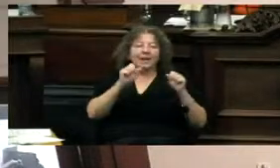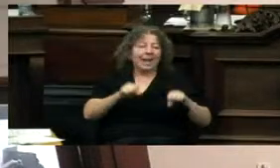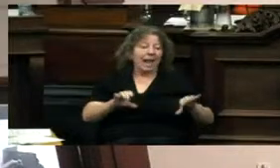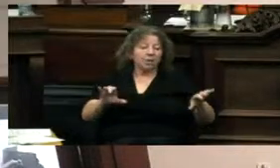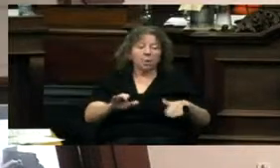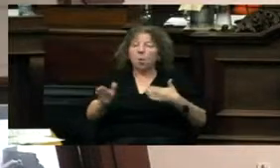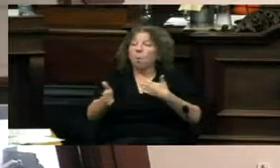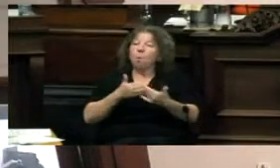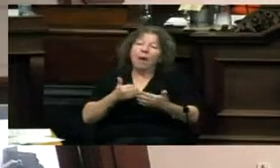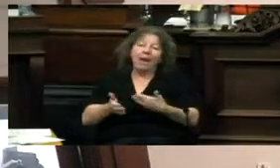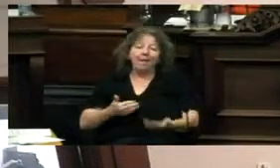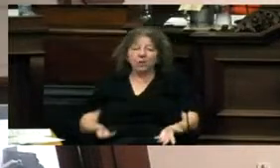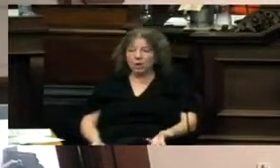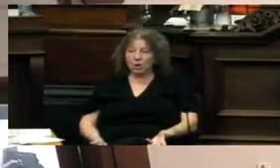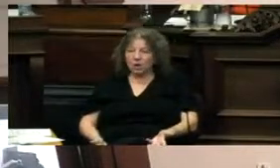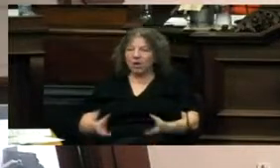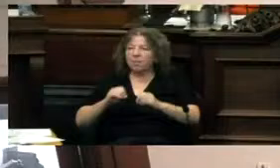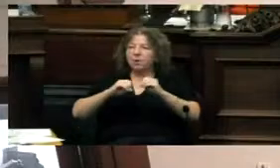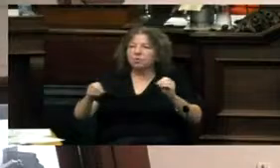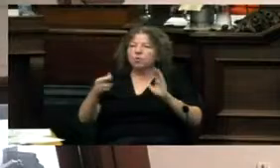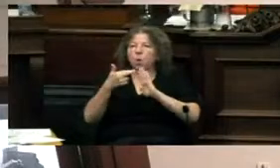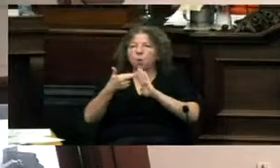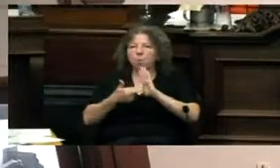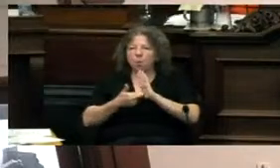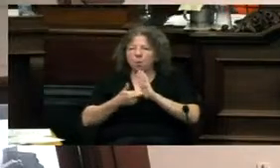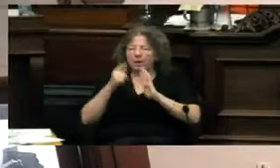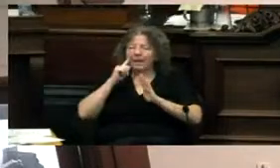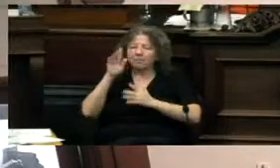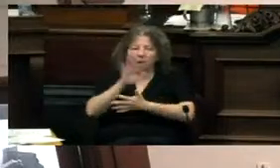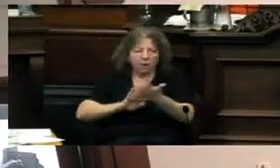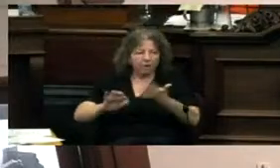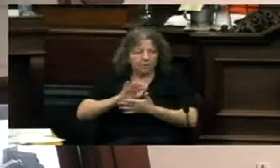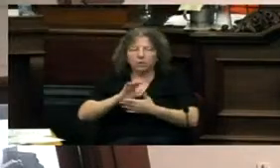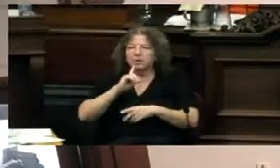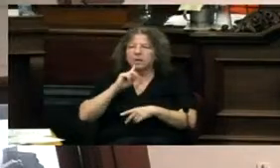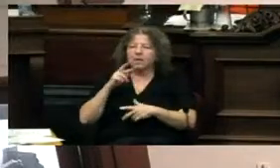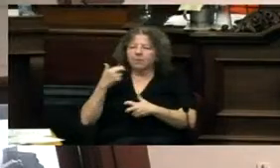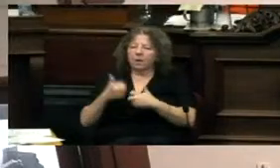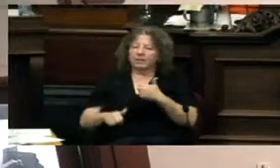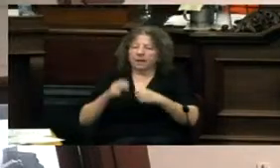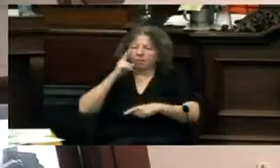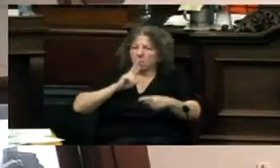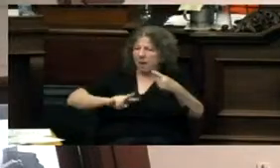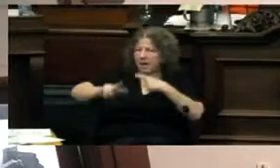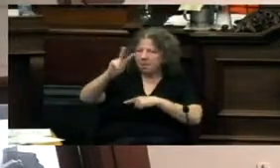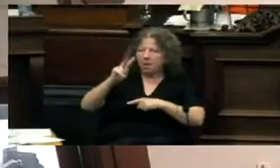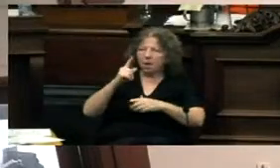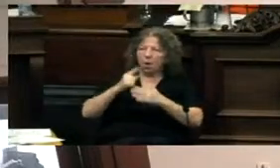president, can just do whatever